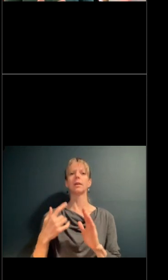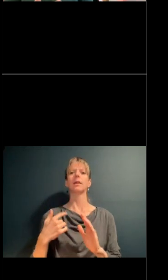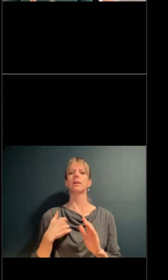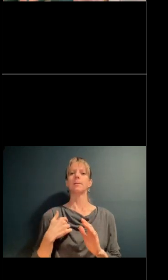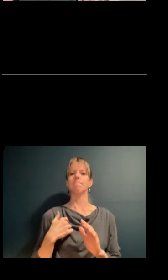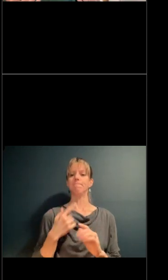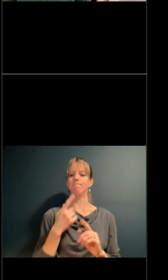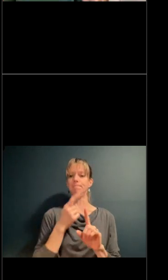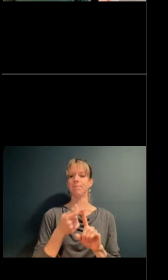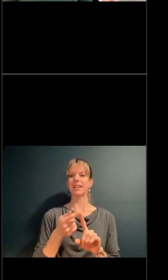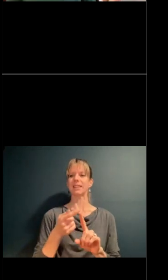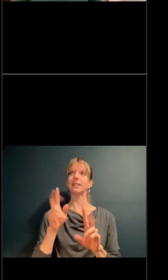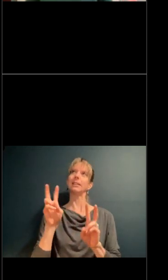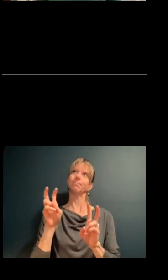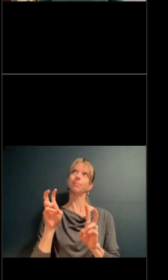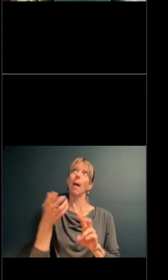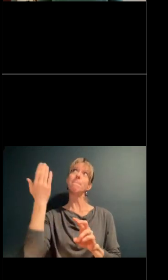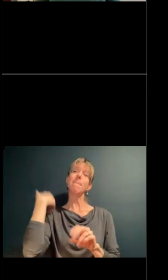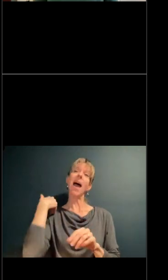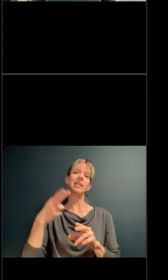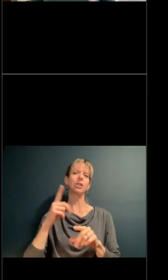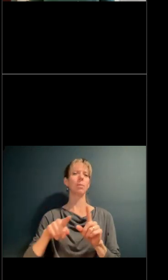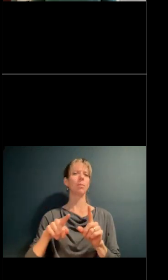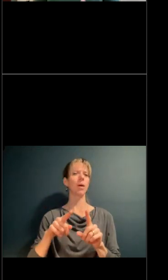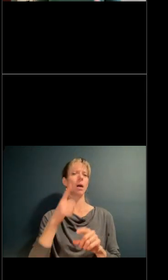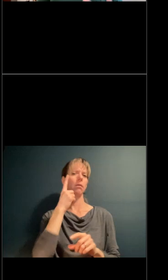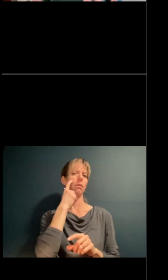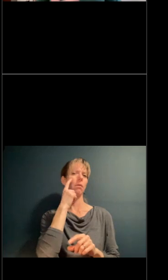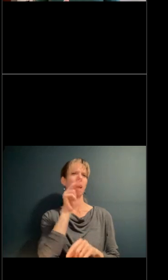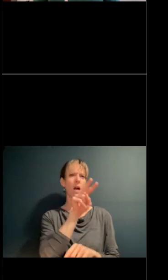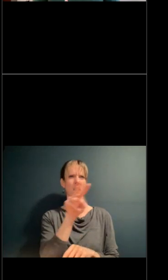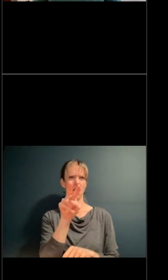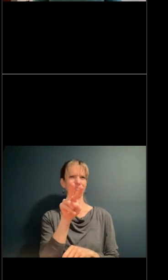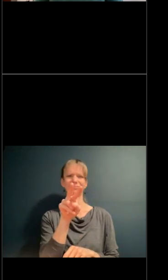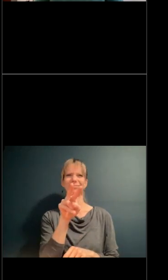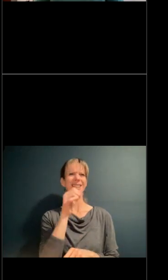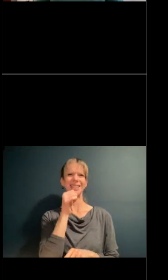But I imagine you might suspect what you see on your screen is not really past history,